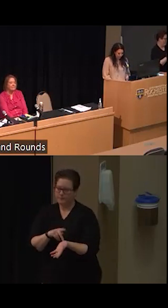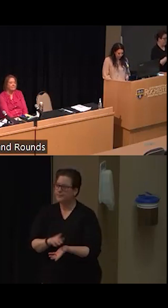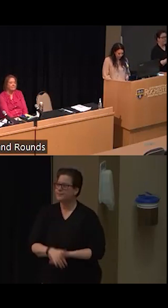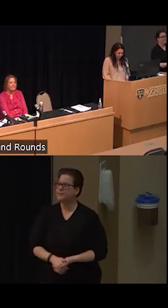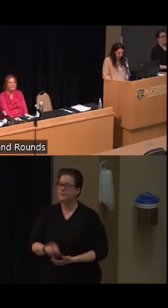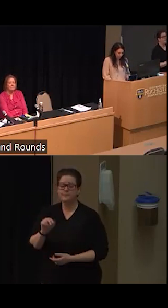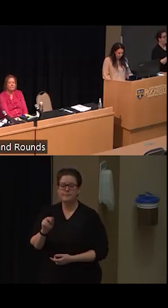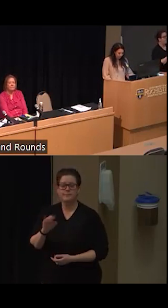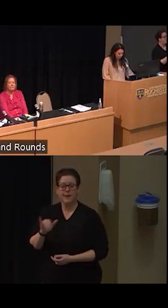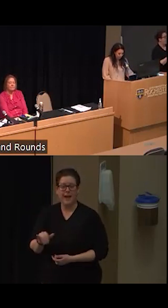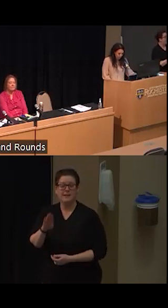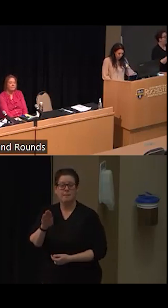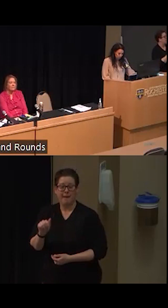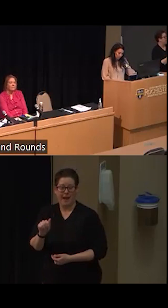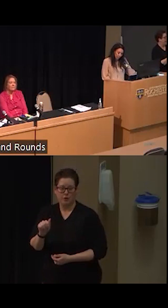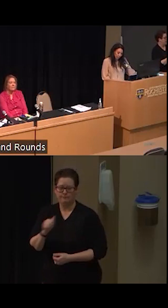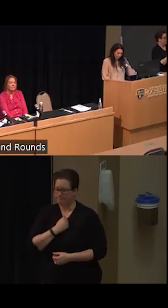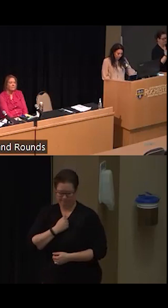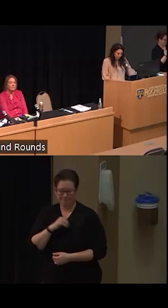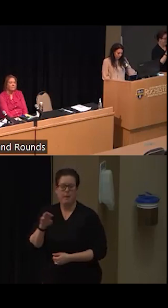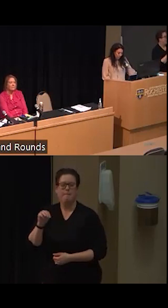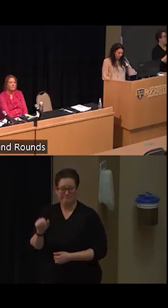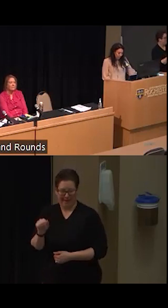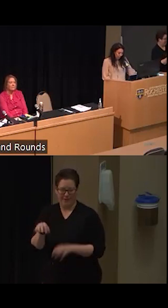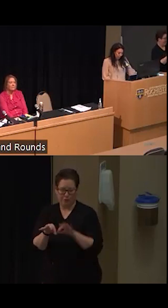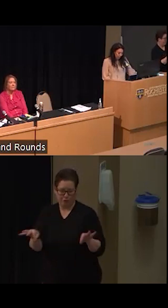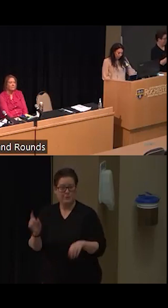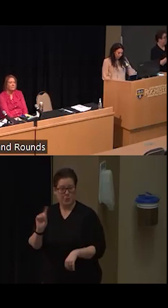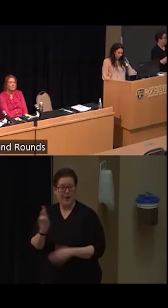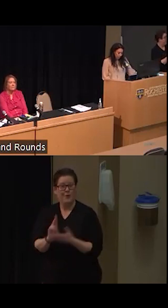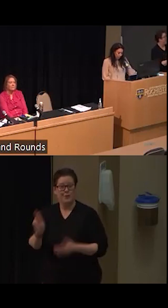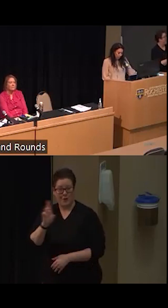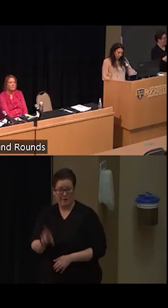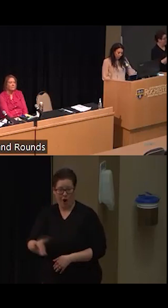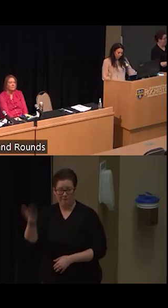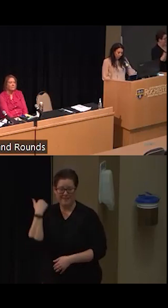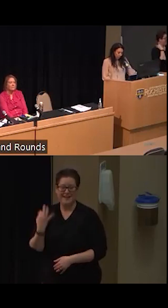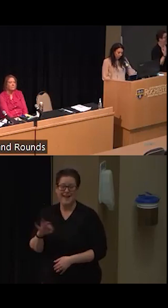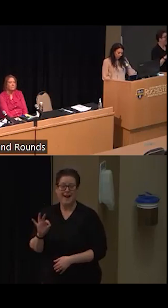Nancy received her bachelor's or I'm sorry her Masters at the University of Rochester in 1991 and